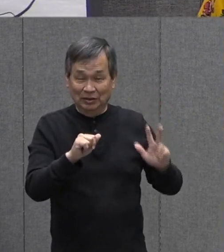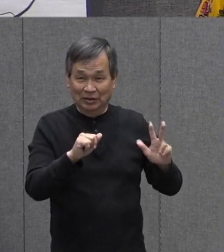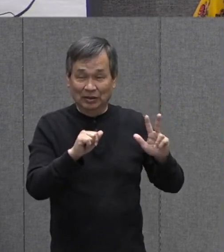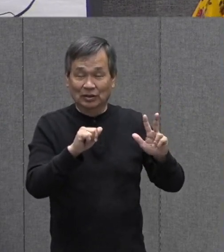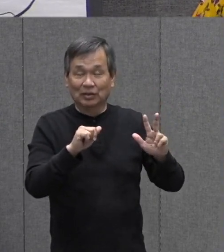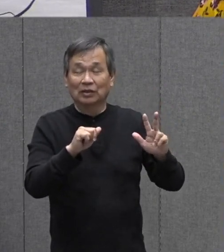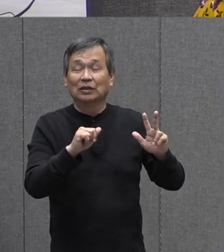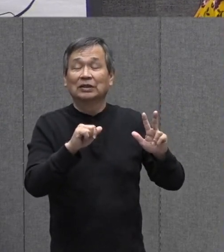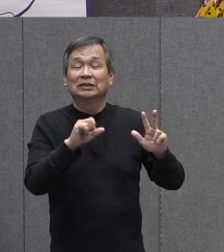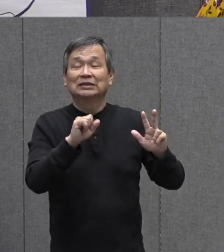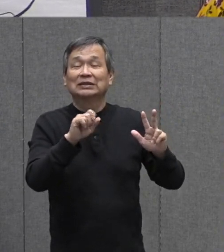four,